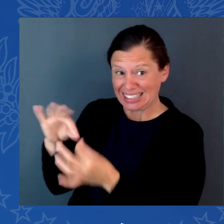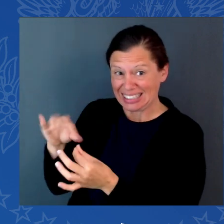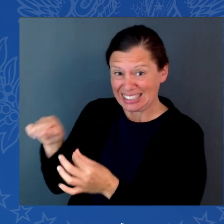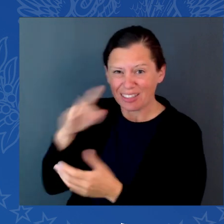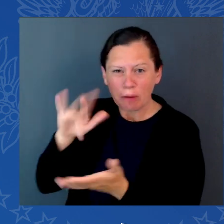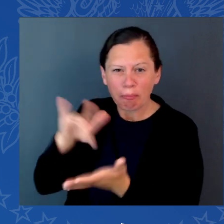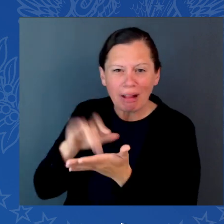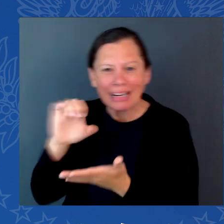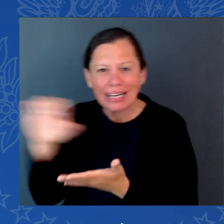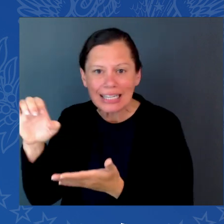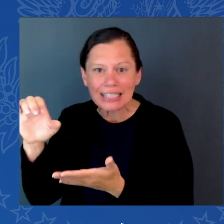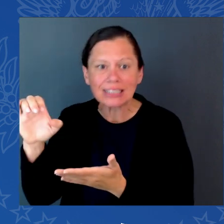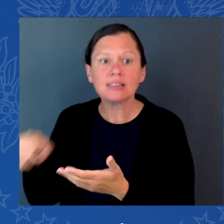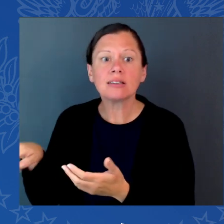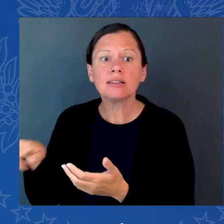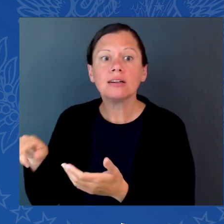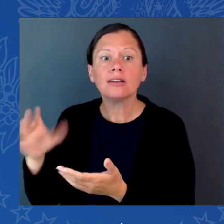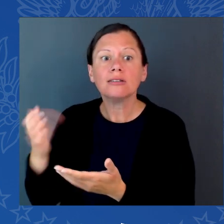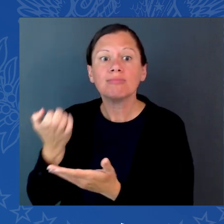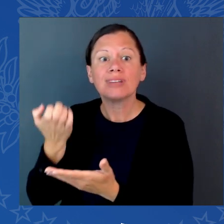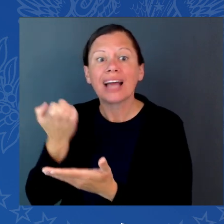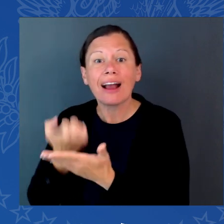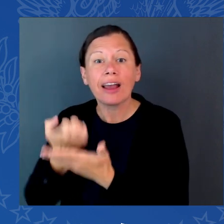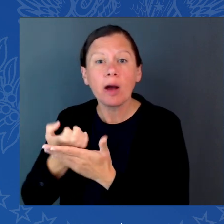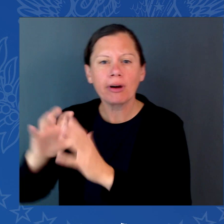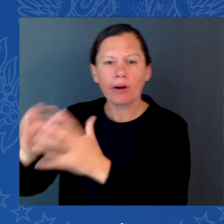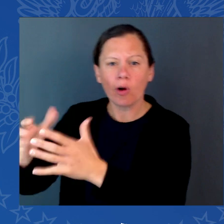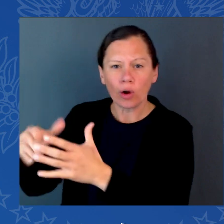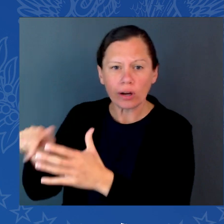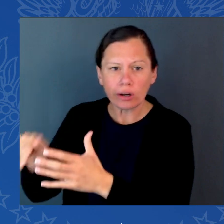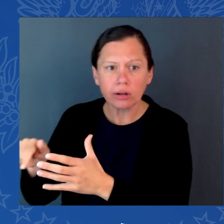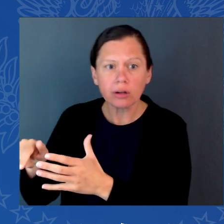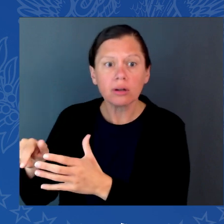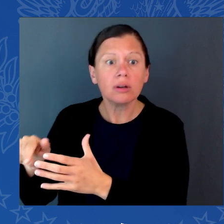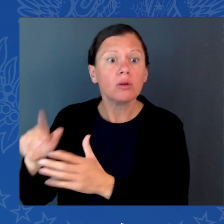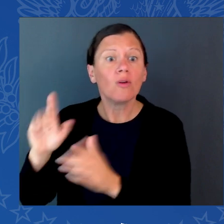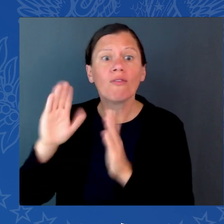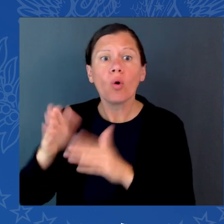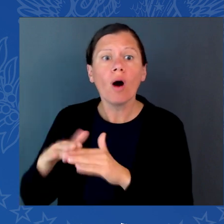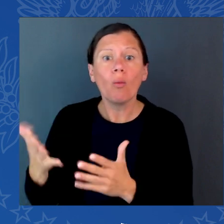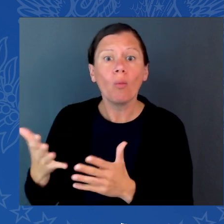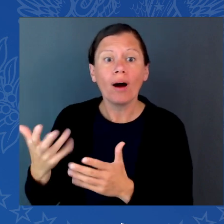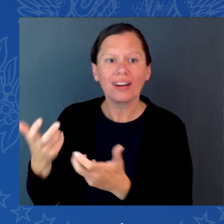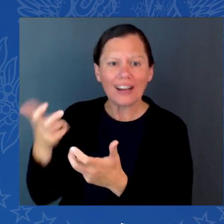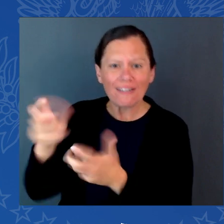As a key part of this corridor, we're going to invest in ships and rail that extends the India --